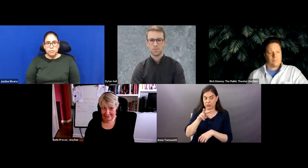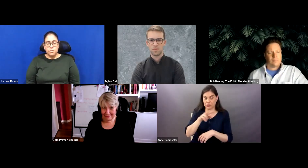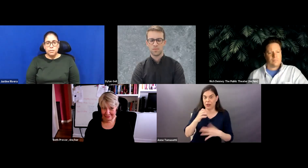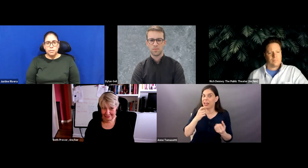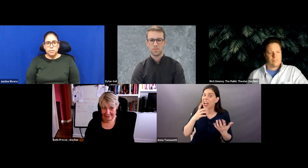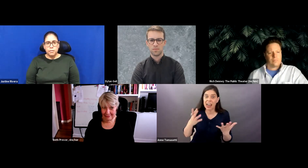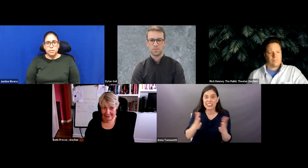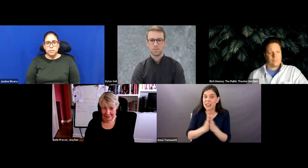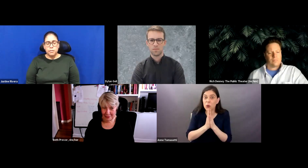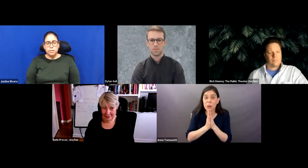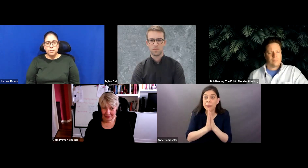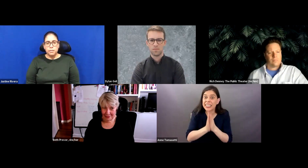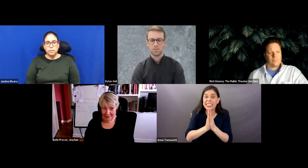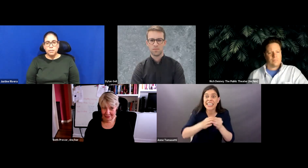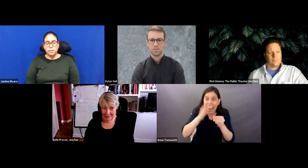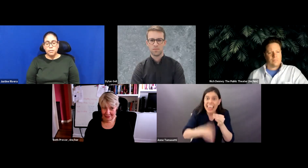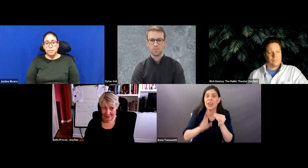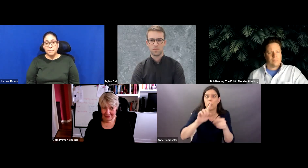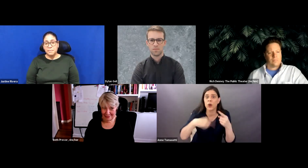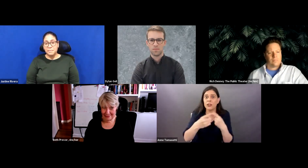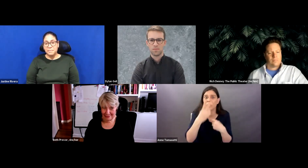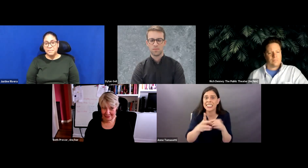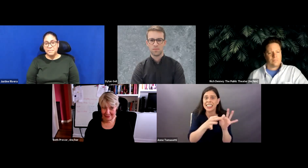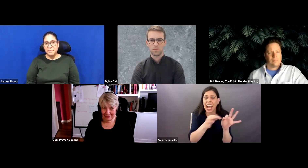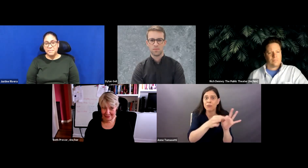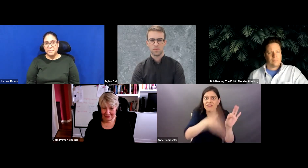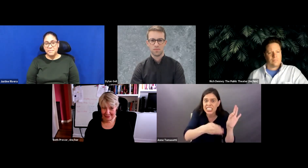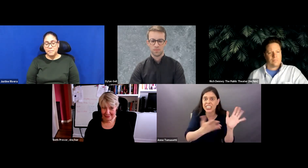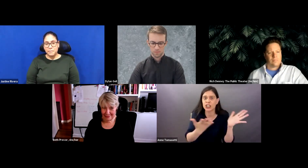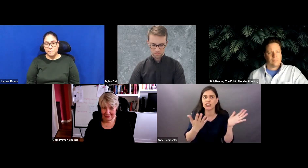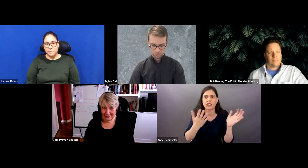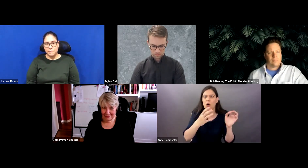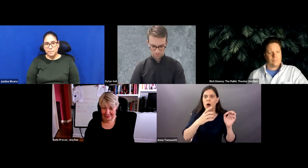recording, and then we also had the show running. And then I